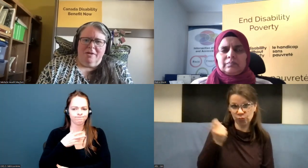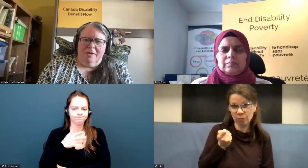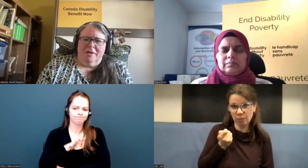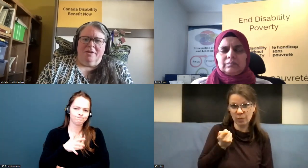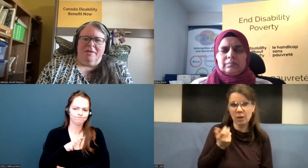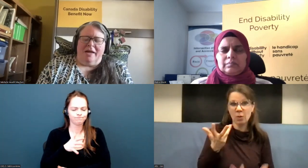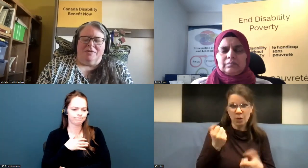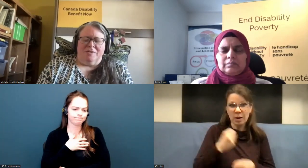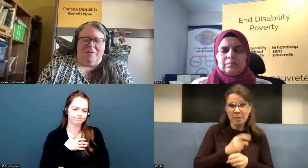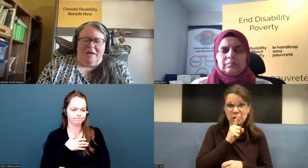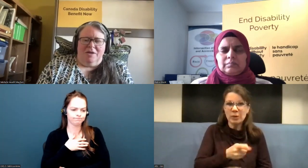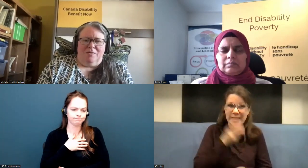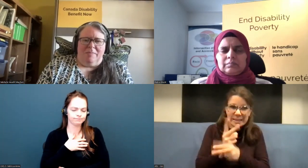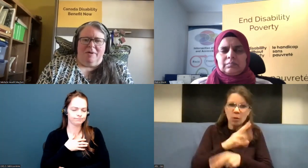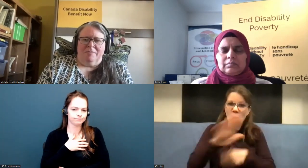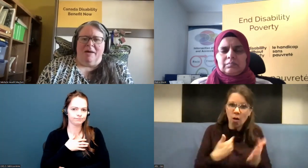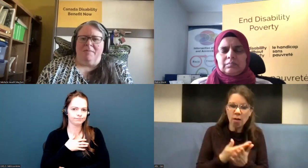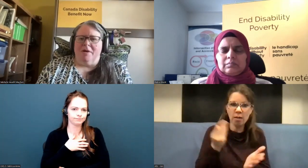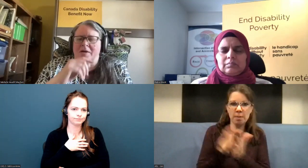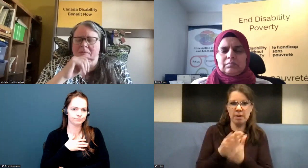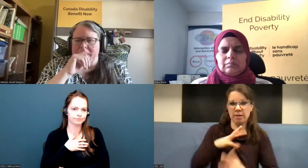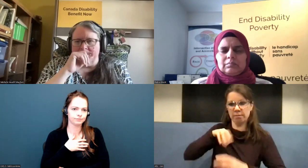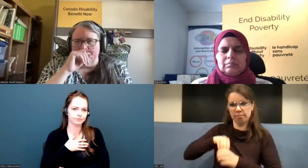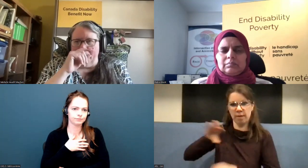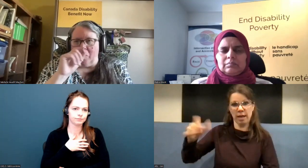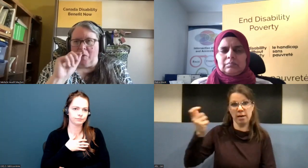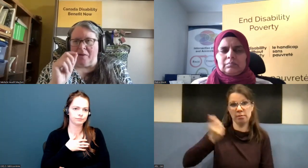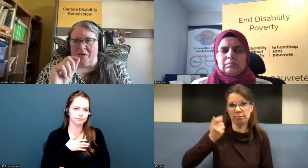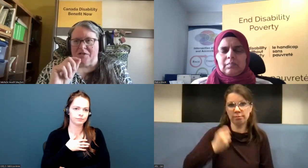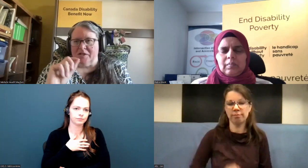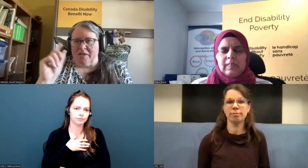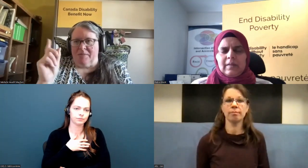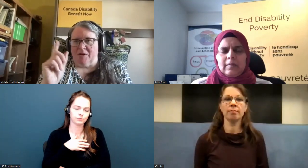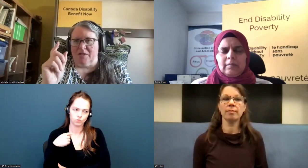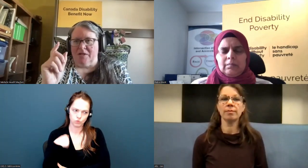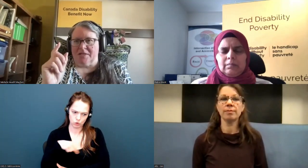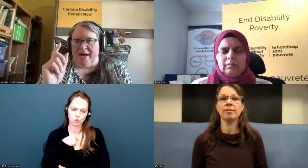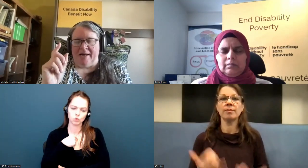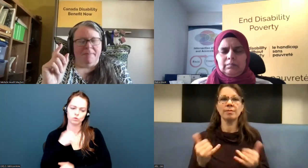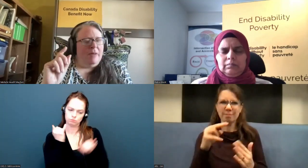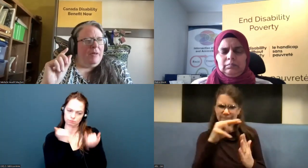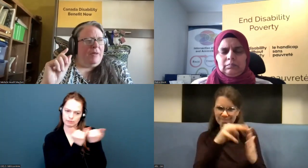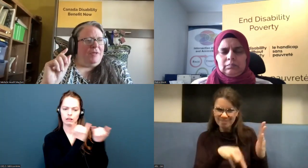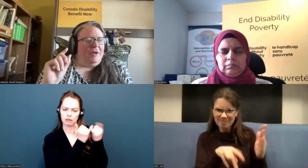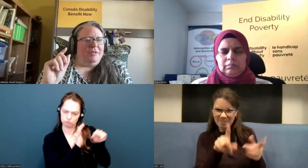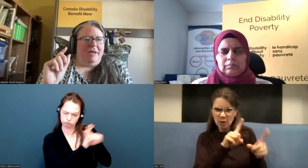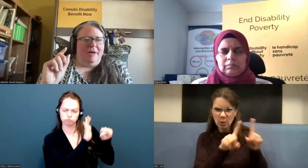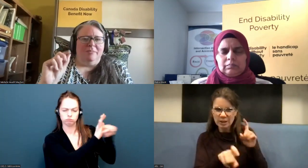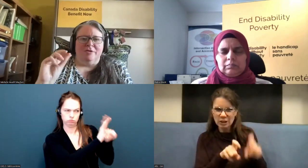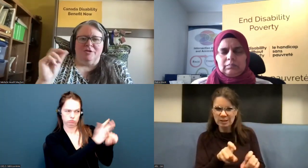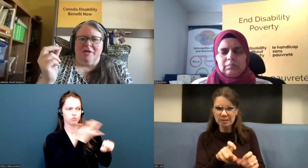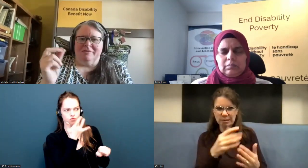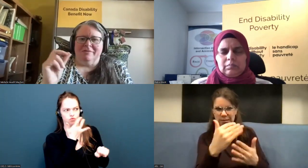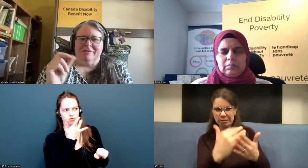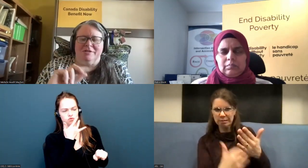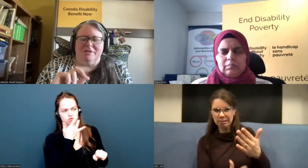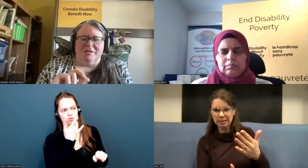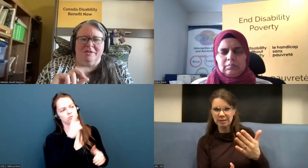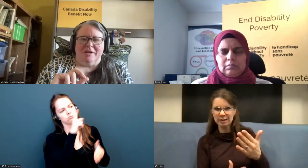I'M GOING TO -- THERE ARE A COUPLE OF QUICK QUESTIONS -- I'M LOOKING AT THE TIME -- JUST